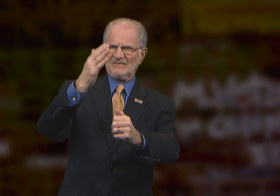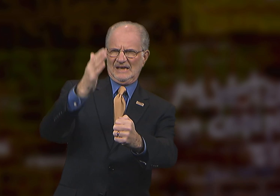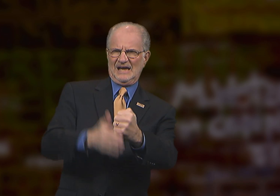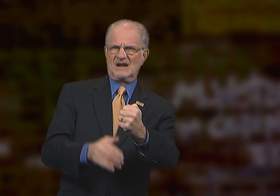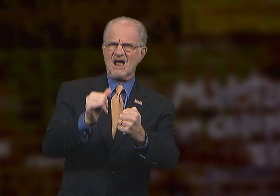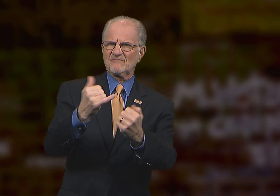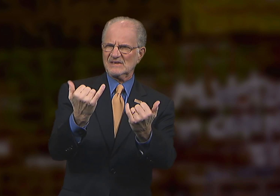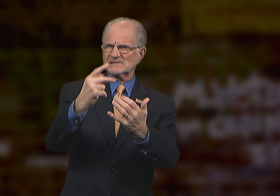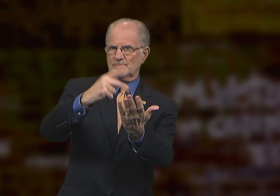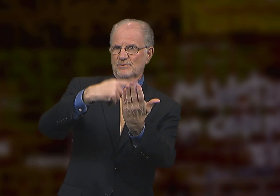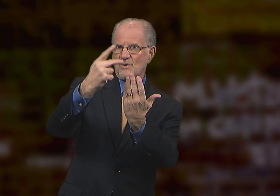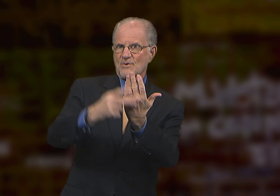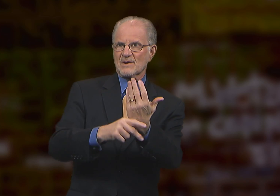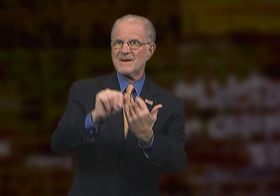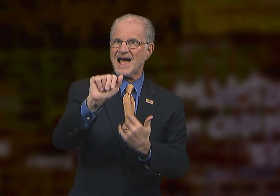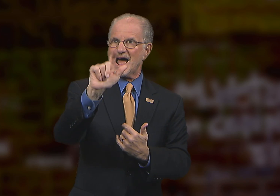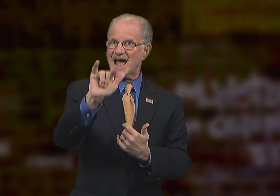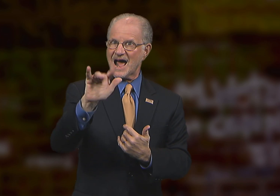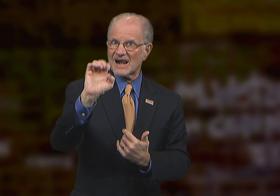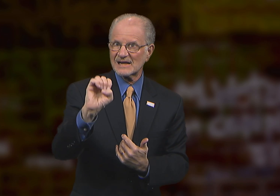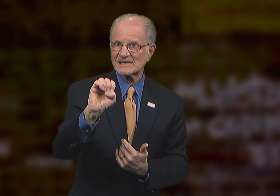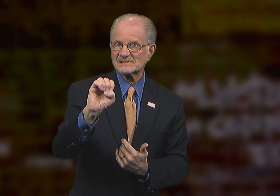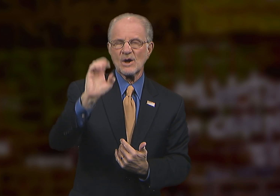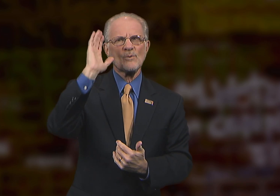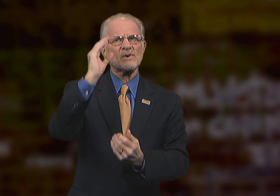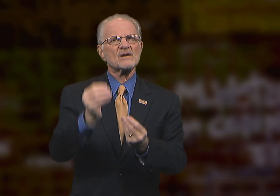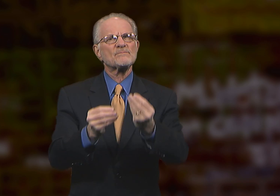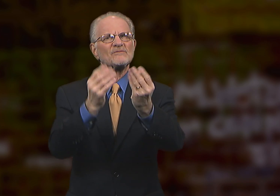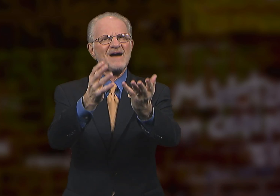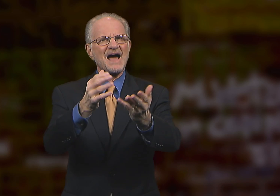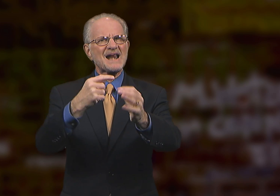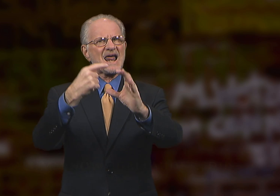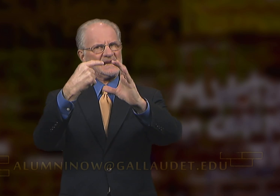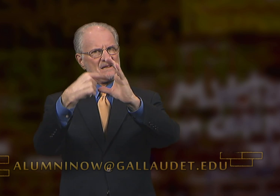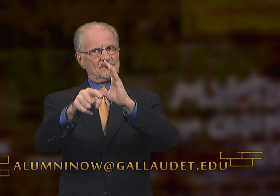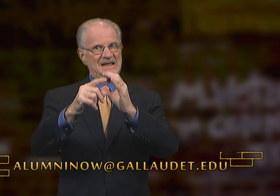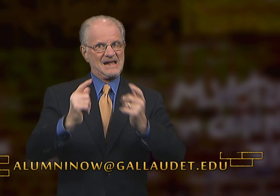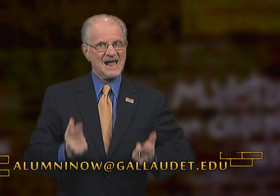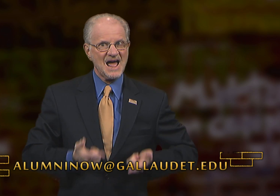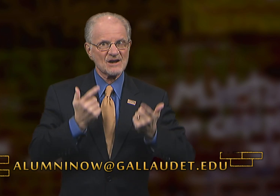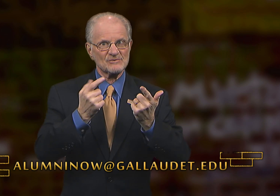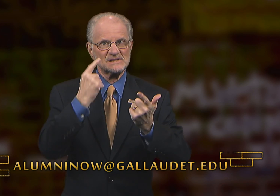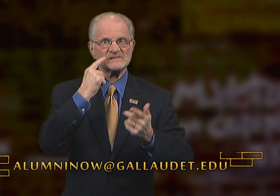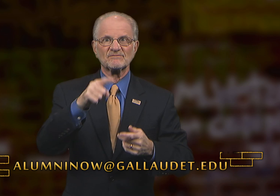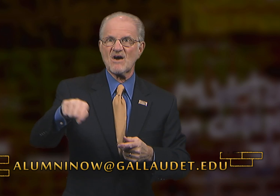At the end of this program Alyce will provide an email address for you to send in your thoughts